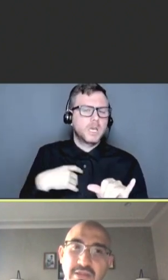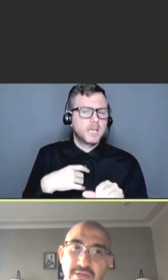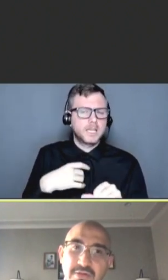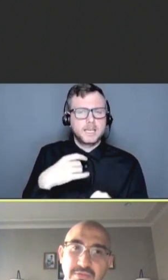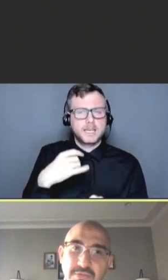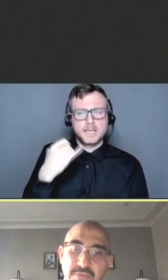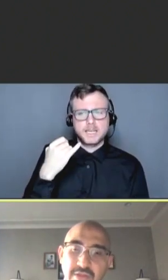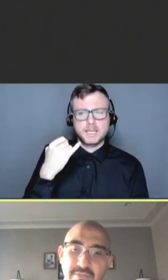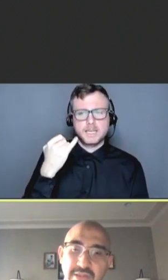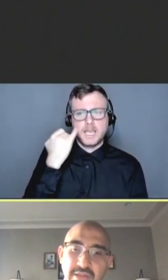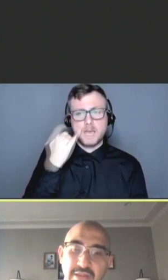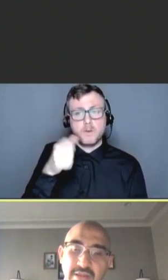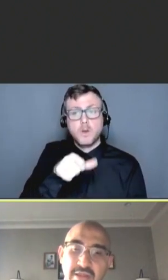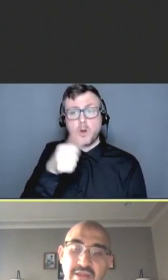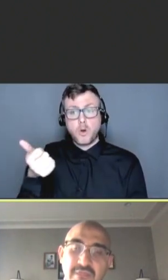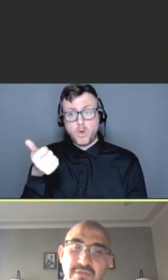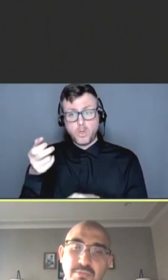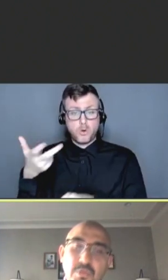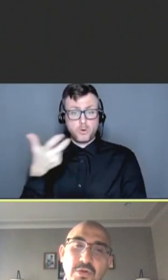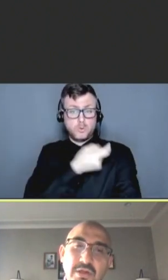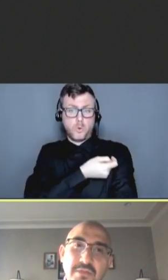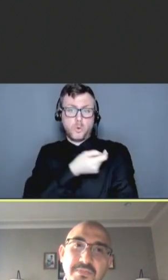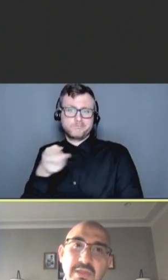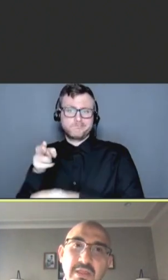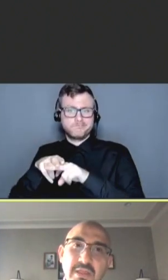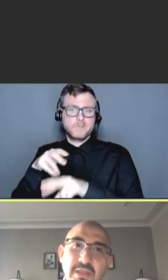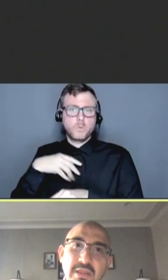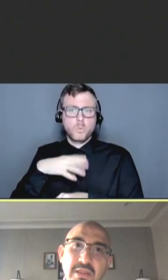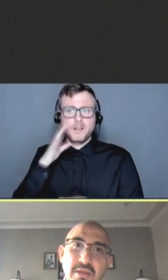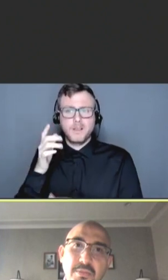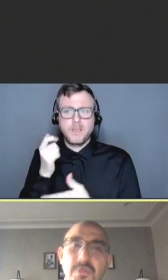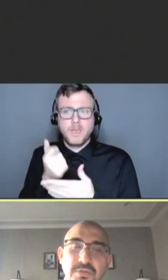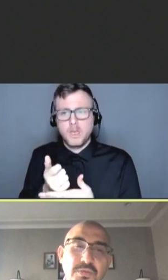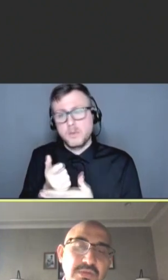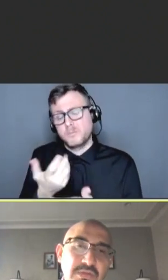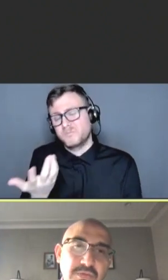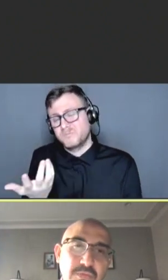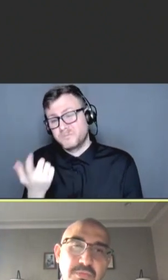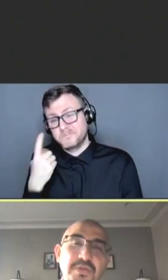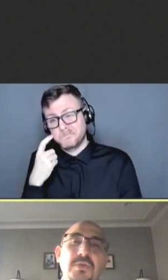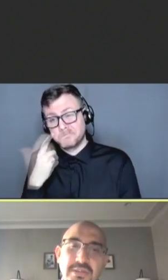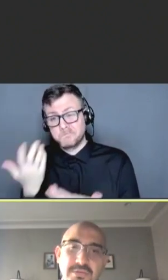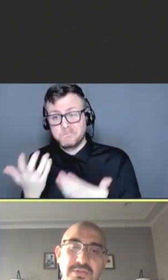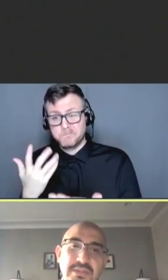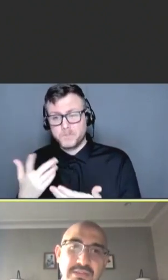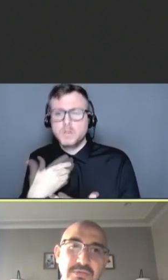single -- another dose would have been even more important to regionalize those cells and induce